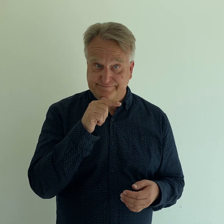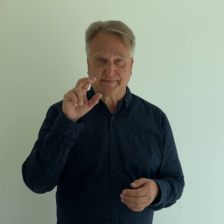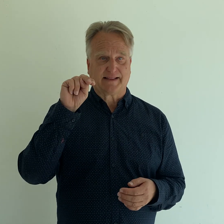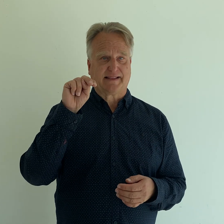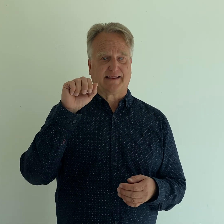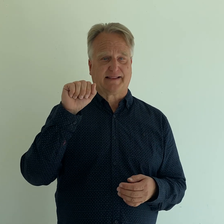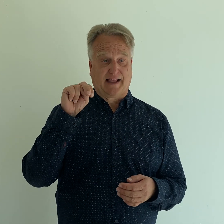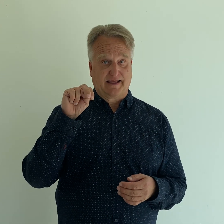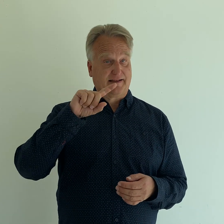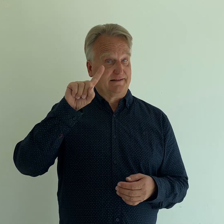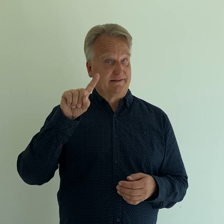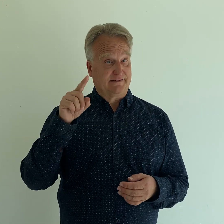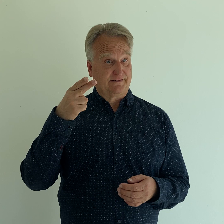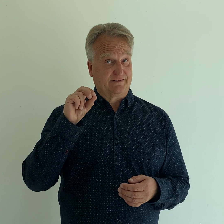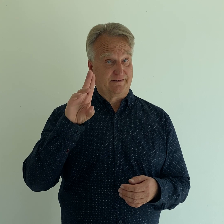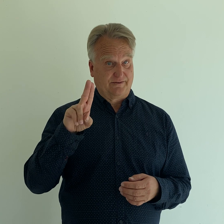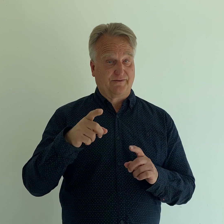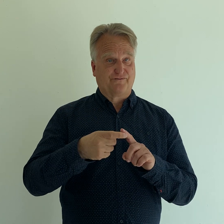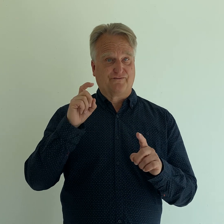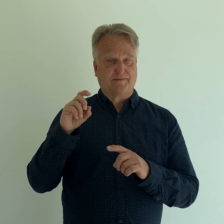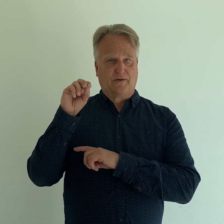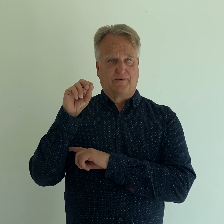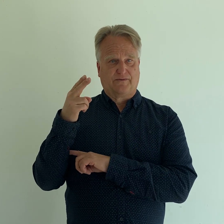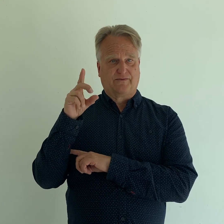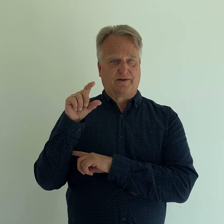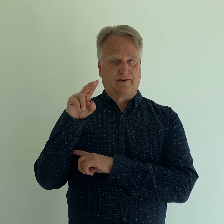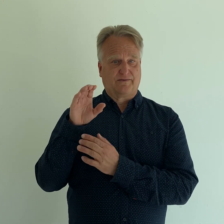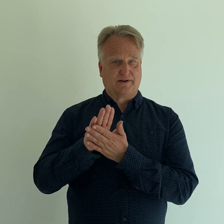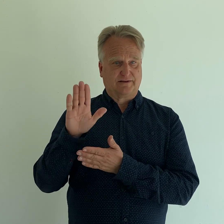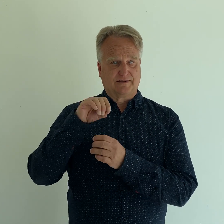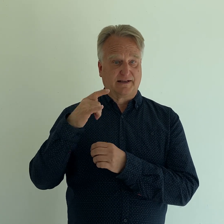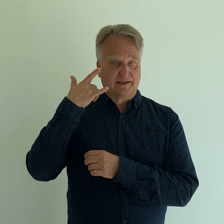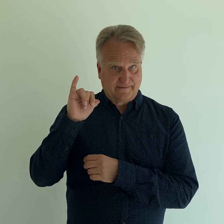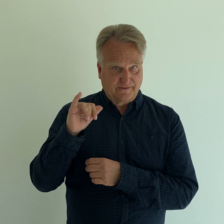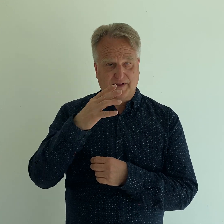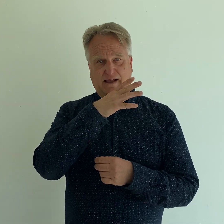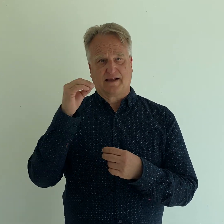Nan Zhou of Ohlone College in California and